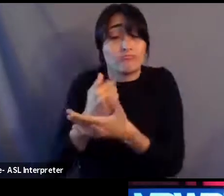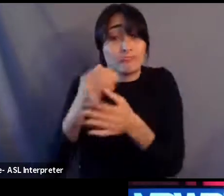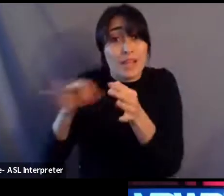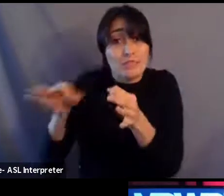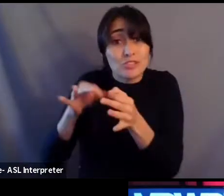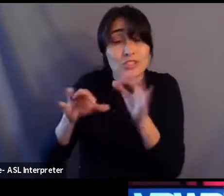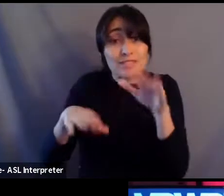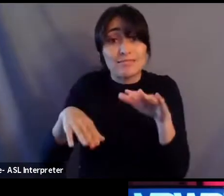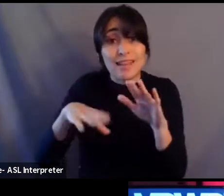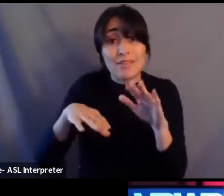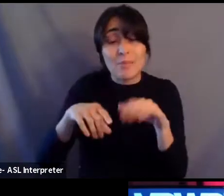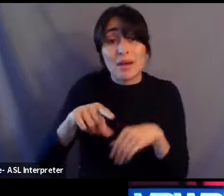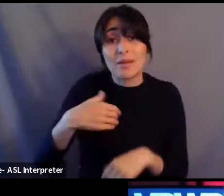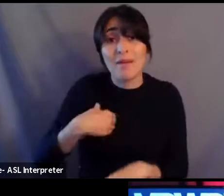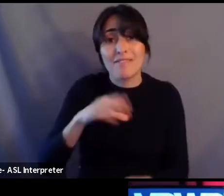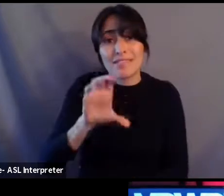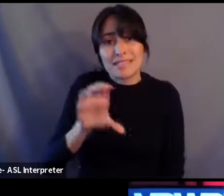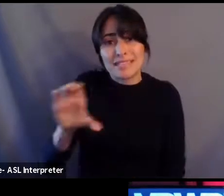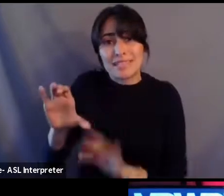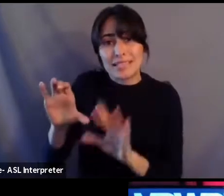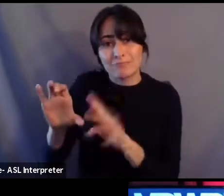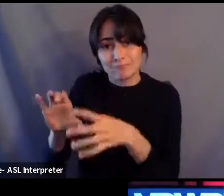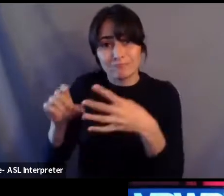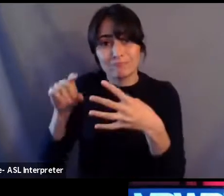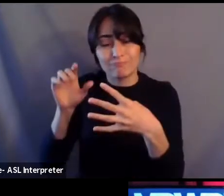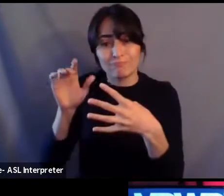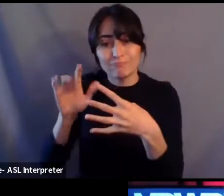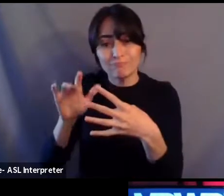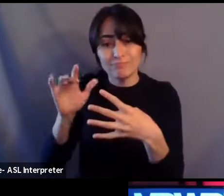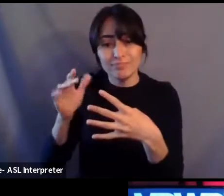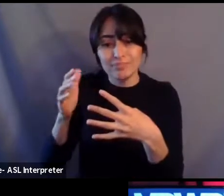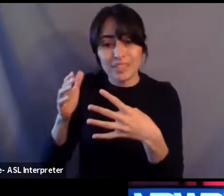and click on closed captions. You might have to click the three dots and more.